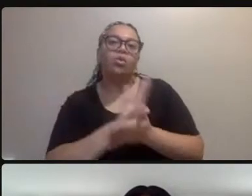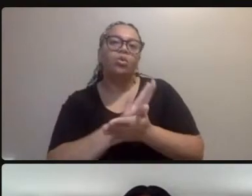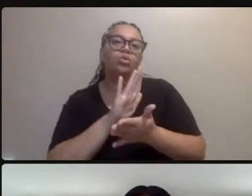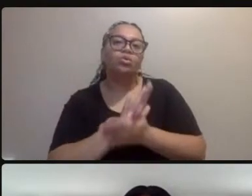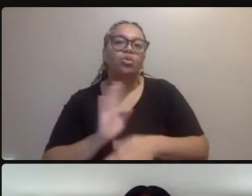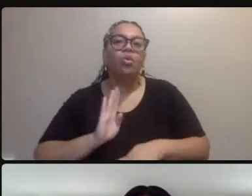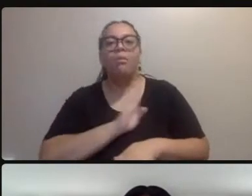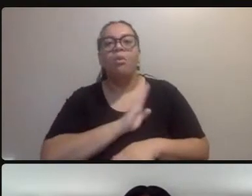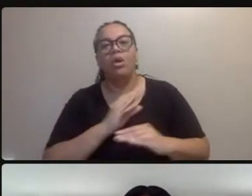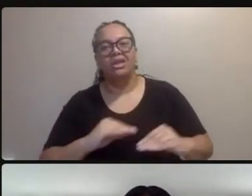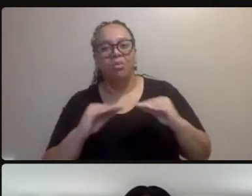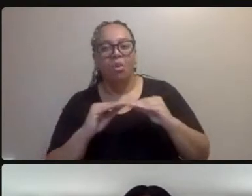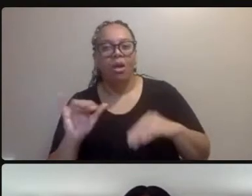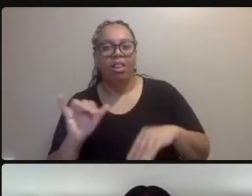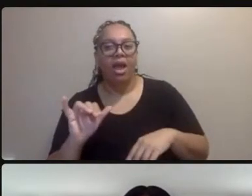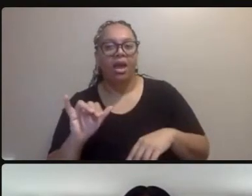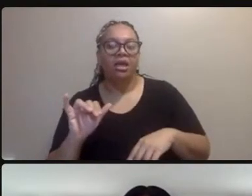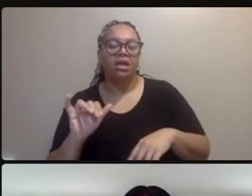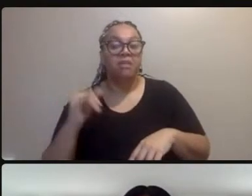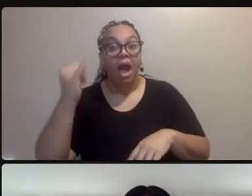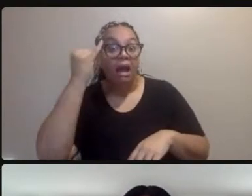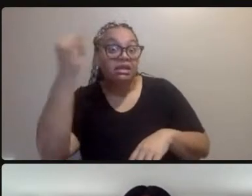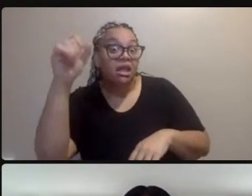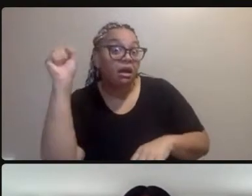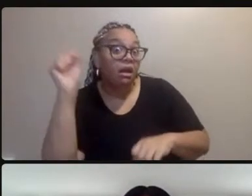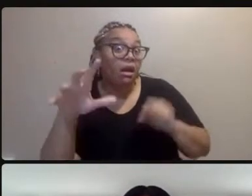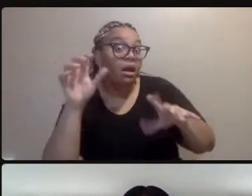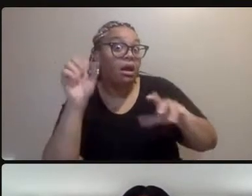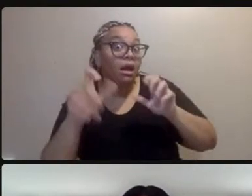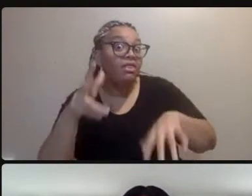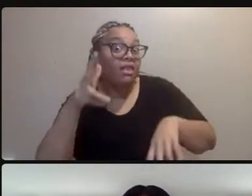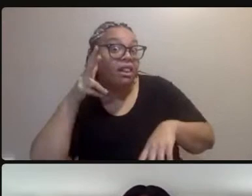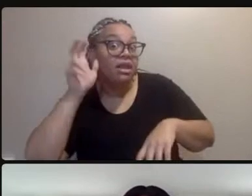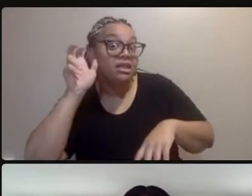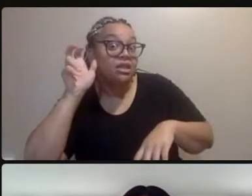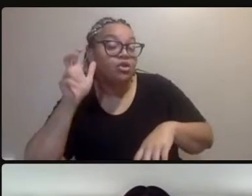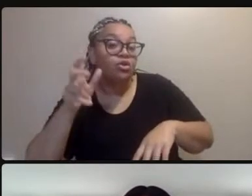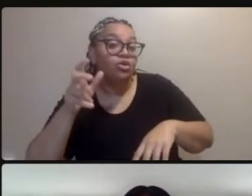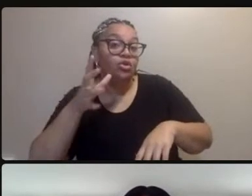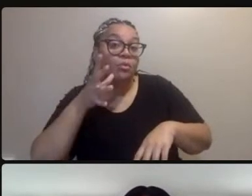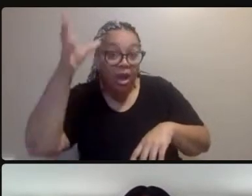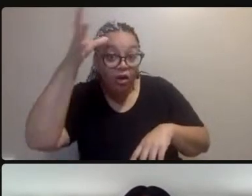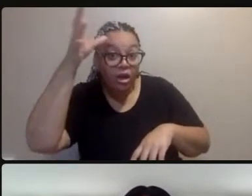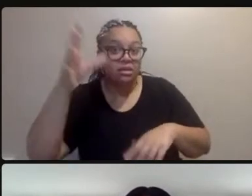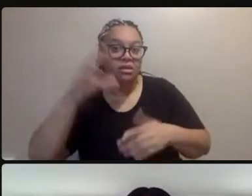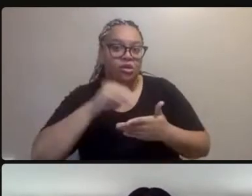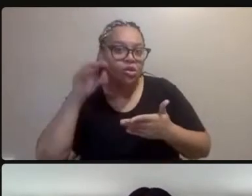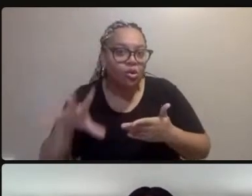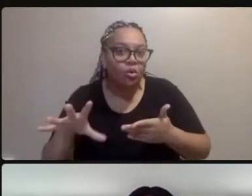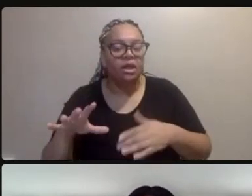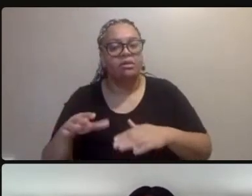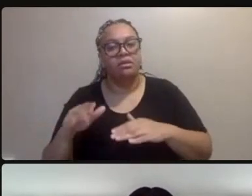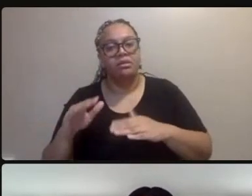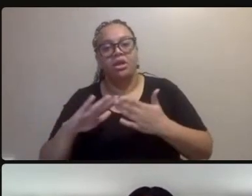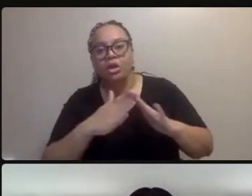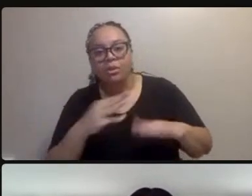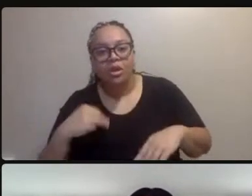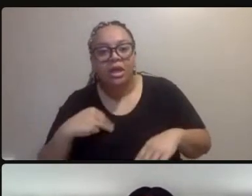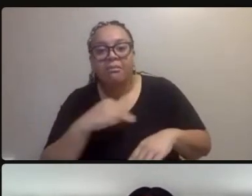CHALLENGE WHAT IS THE EDUCATIONAL BENEFIT. IT SEEMS LIKE THE SCHOOL BOARD